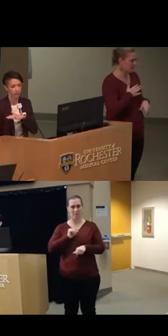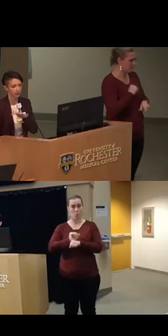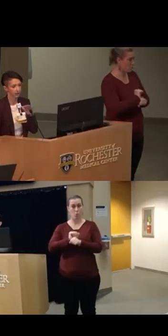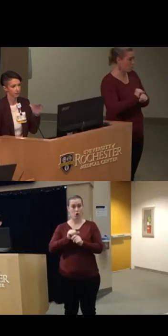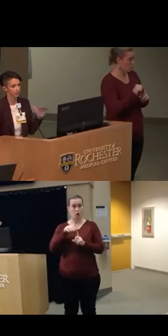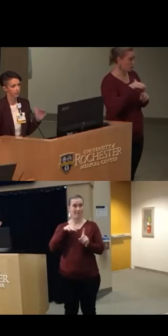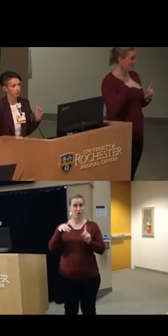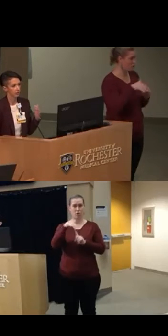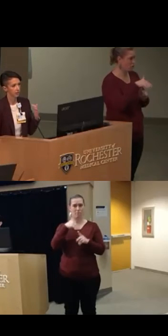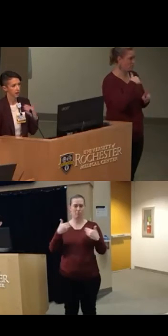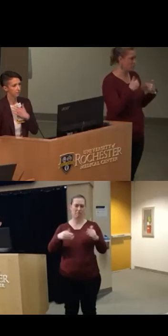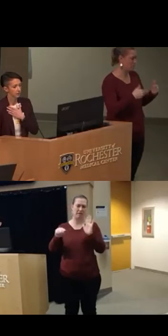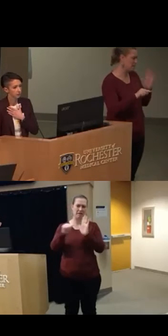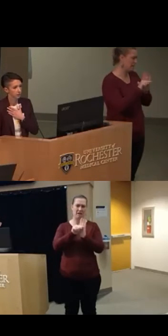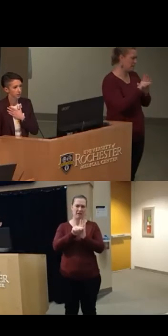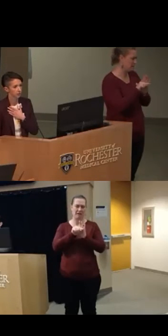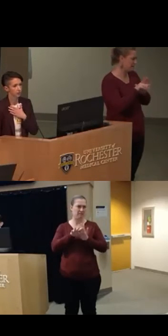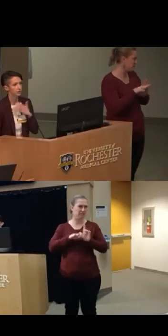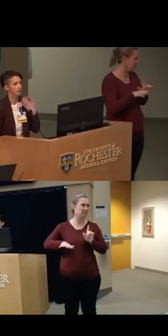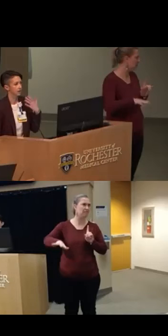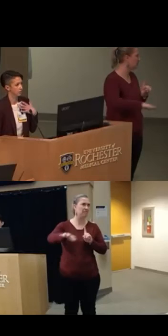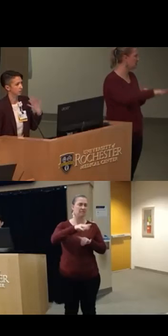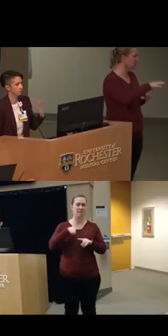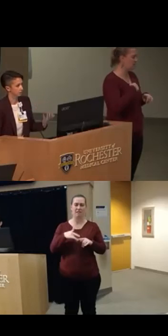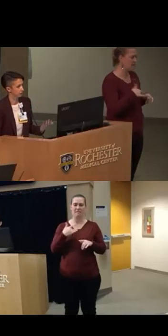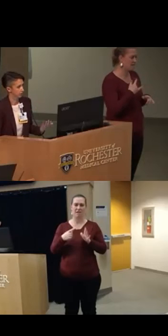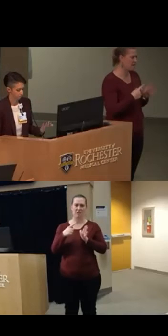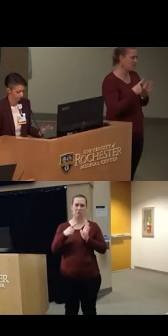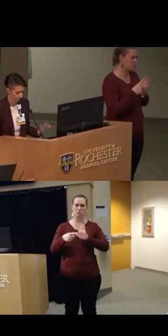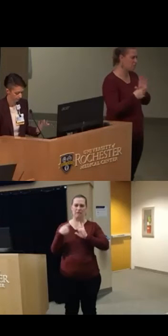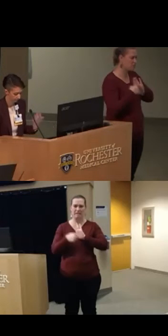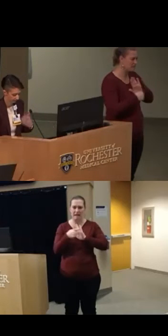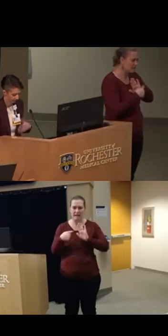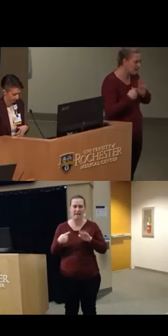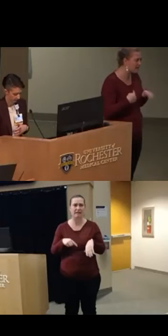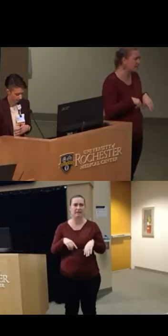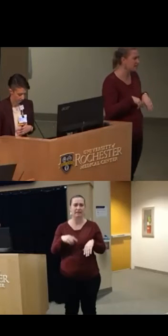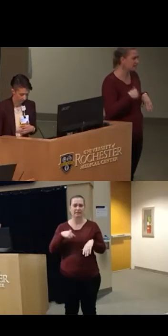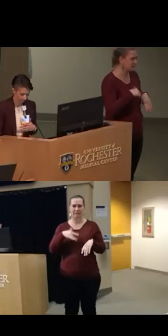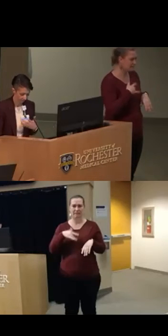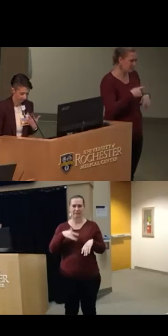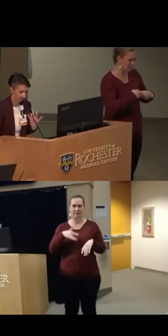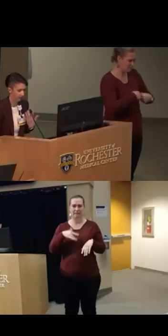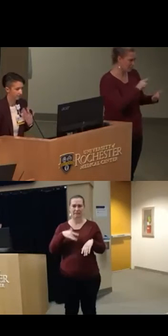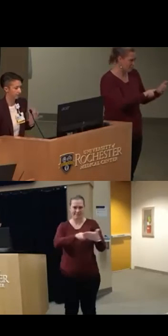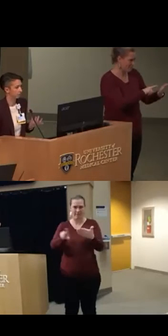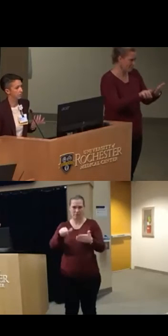mass negativity I'm feeling criticized I find myself criticizing other people um I'm feeling